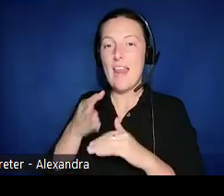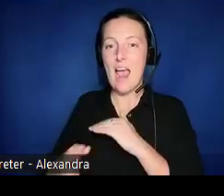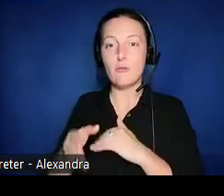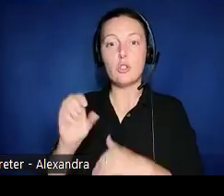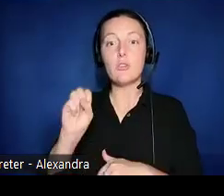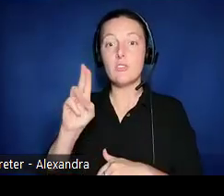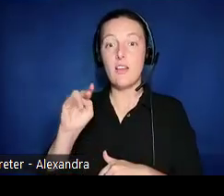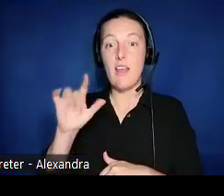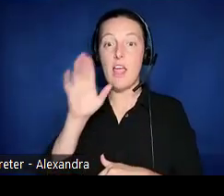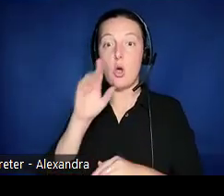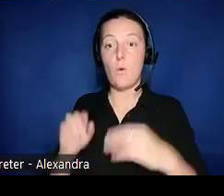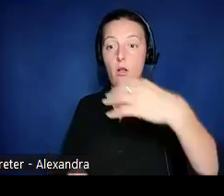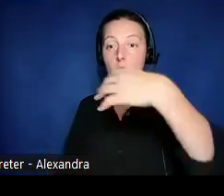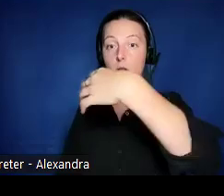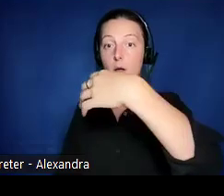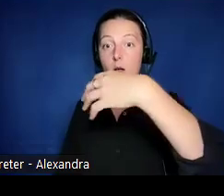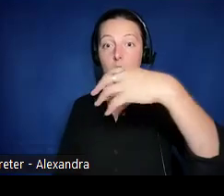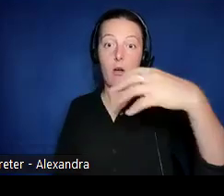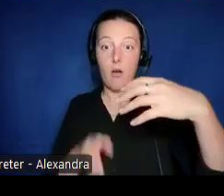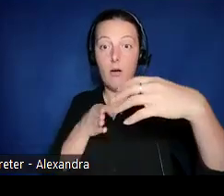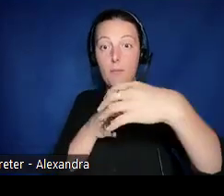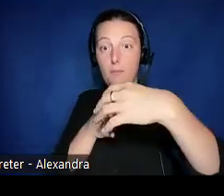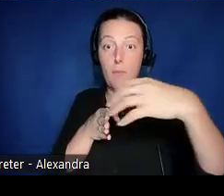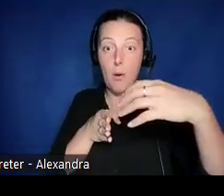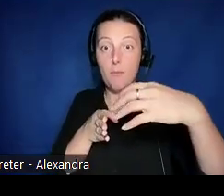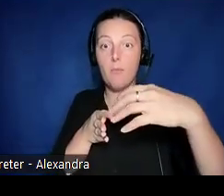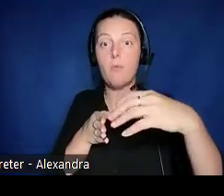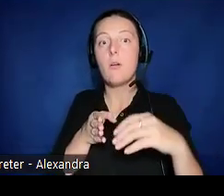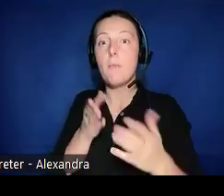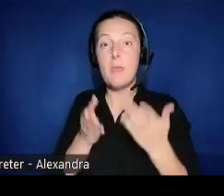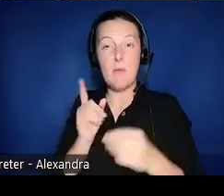kind of got like the last minute before noon and what he thinks is the first minute afternoon. And